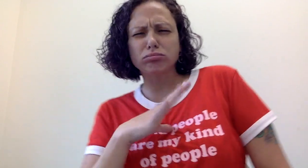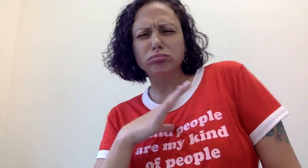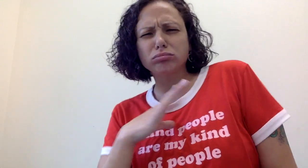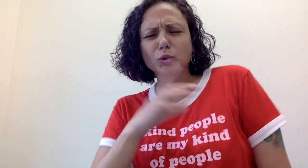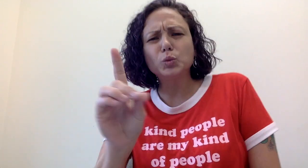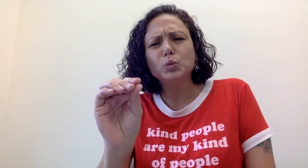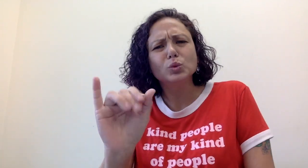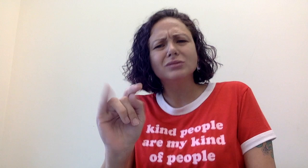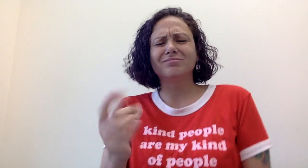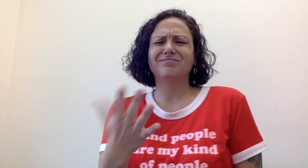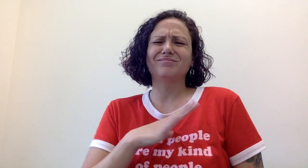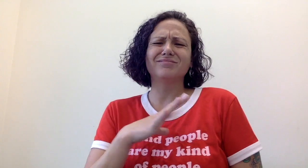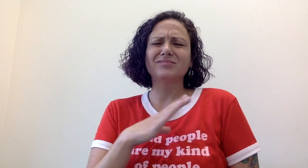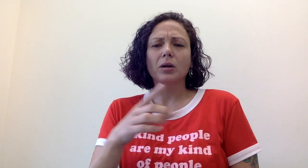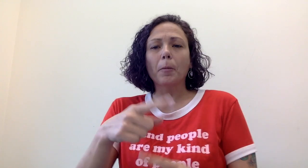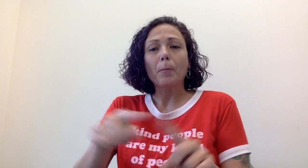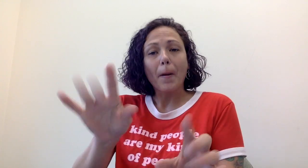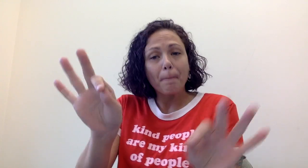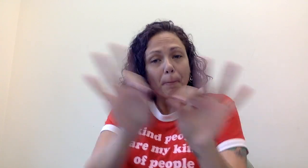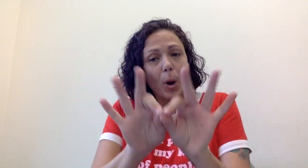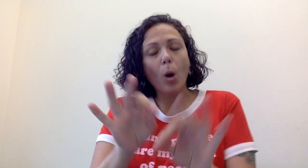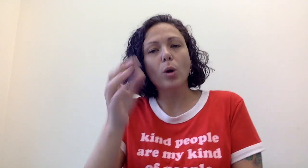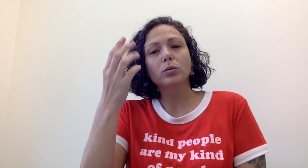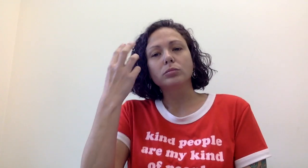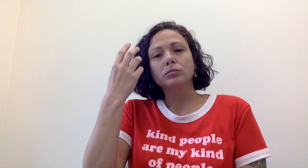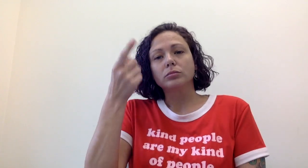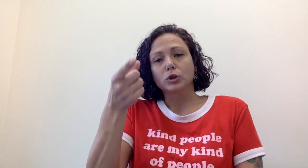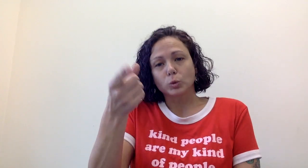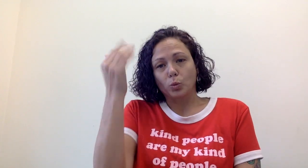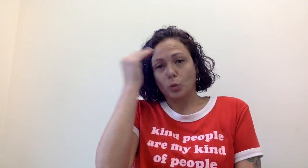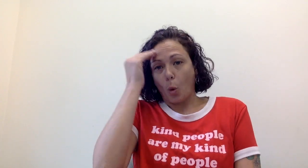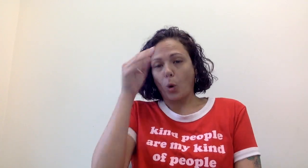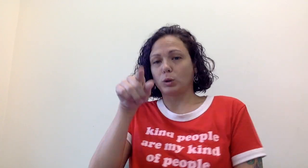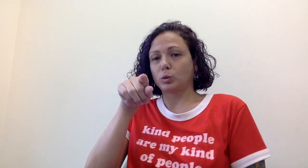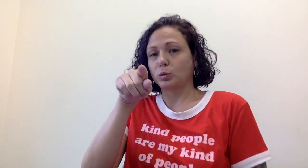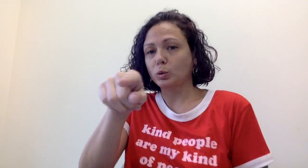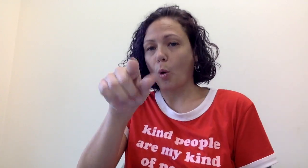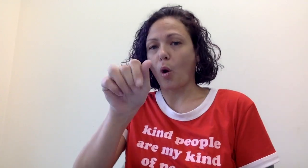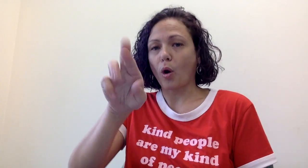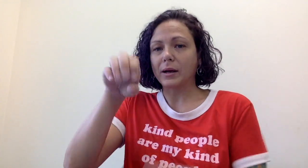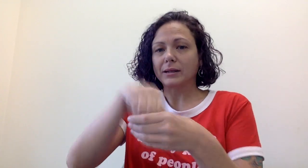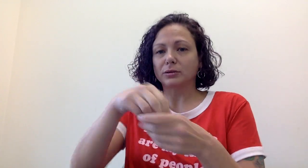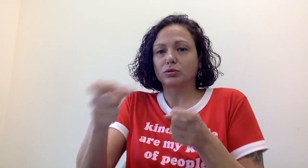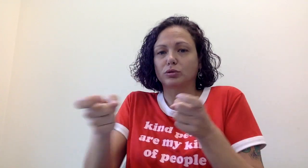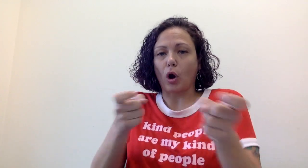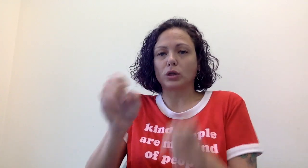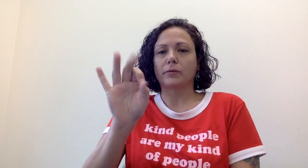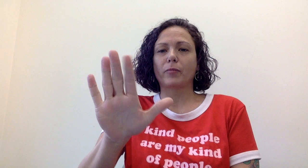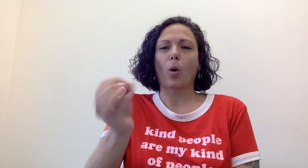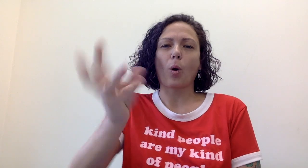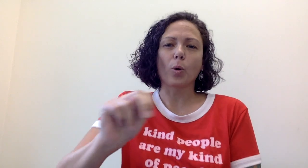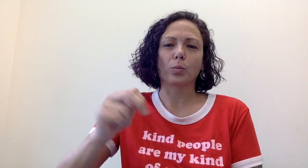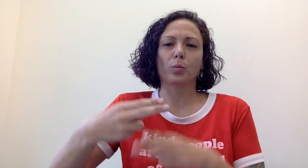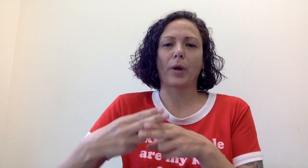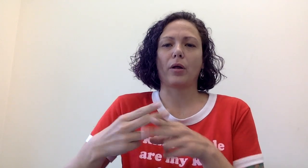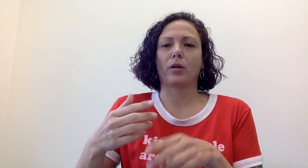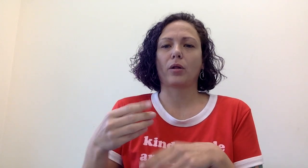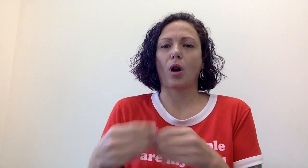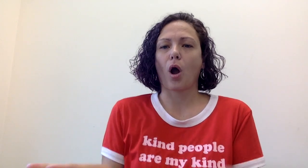It's totally OK! Do it. But, importantly, be aware that you are in charge of your own weight loss.